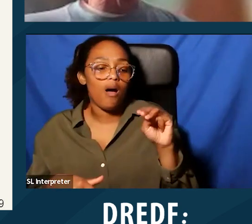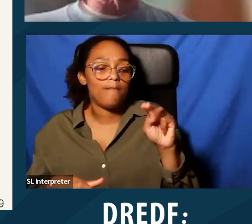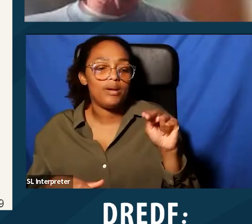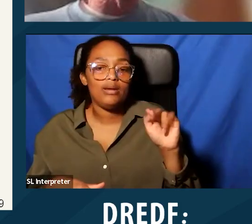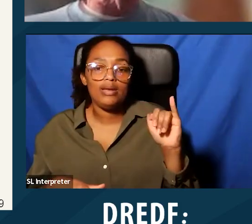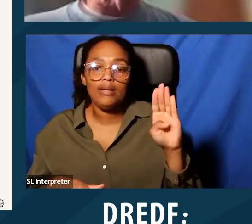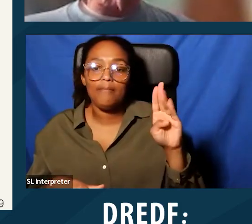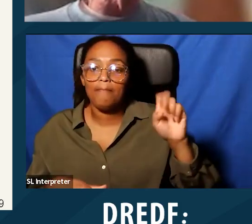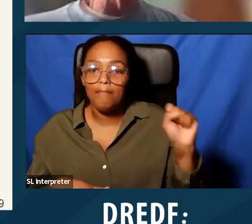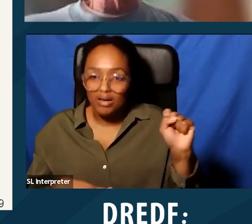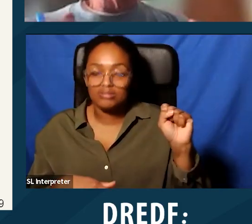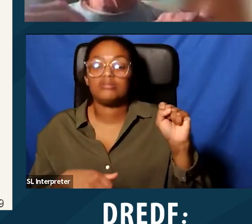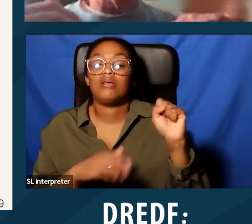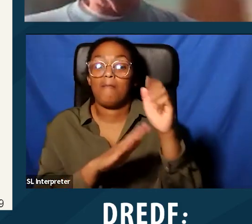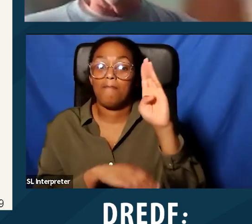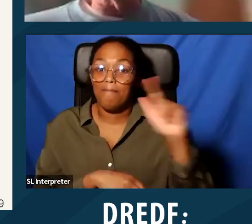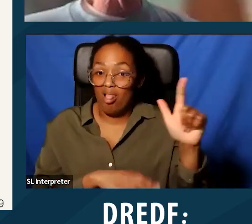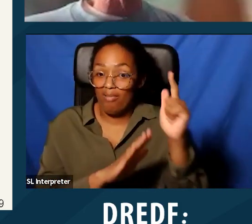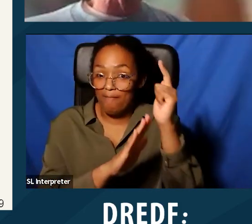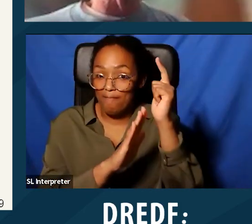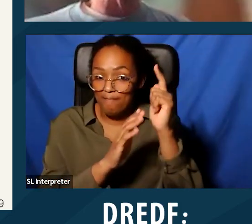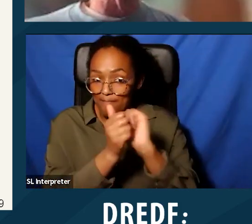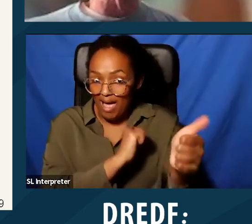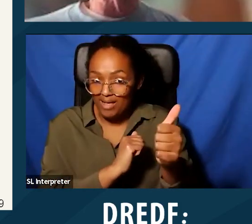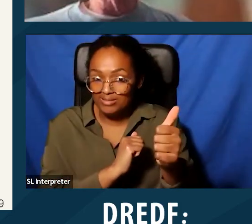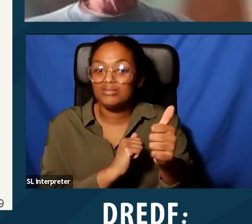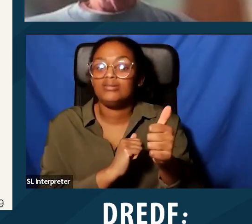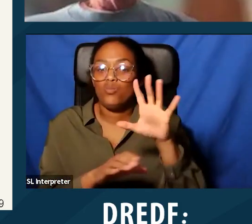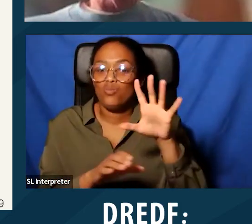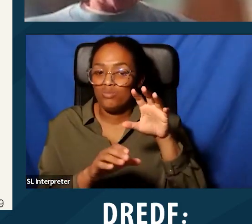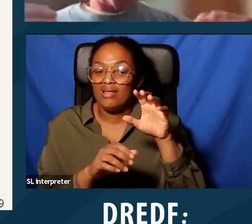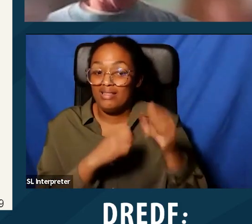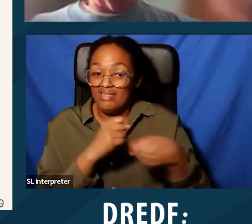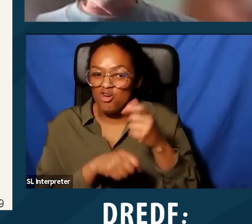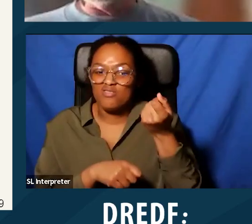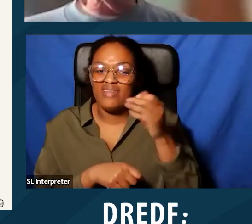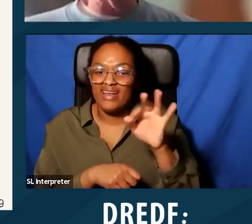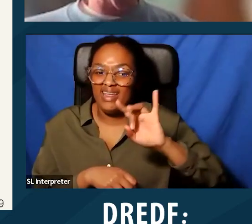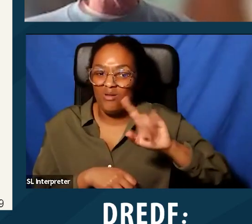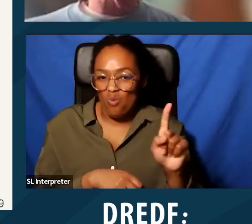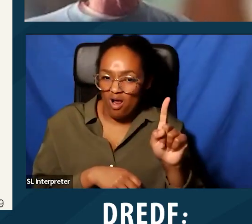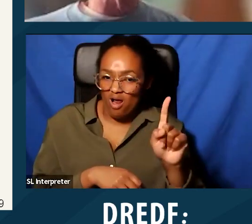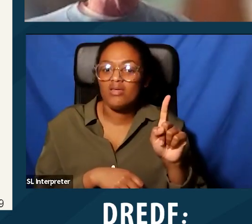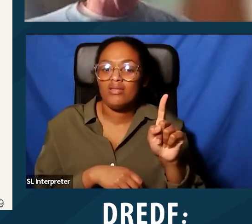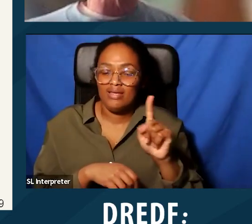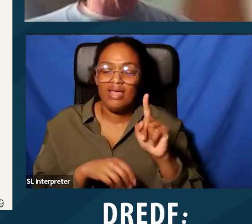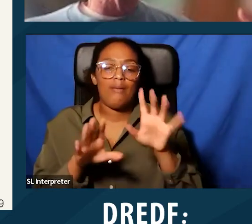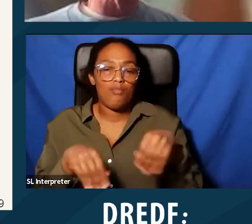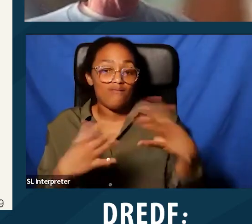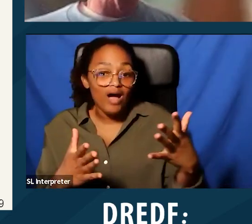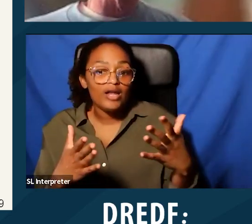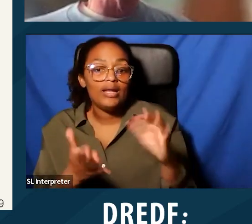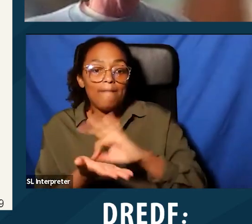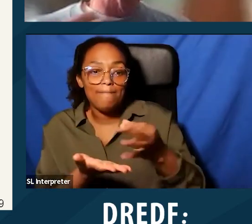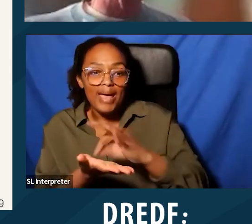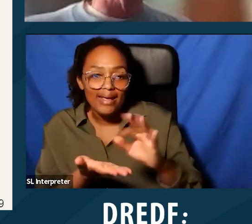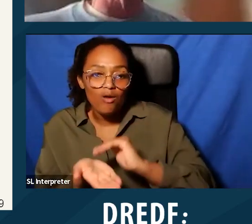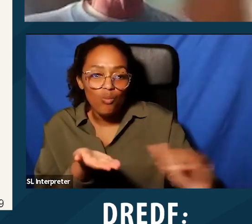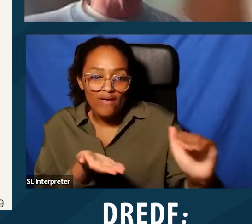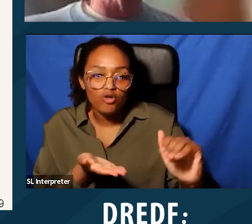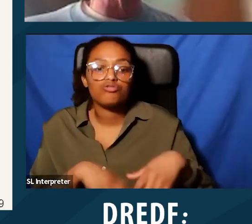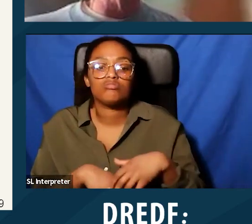creating HCBS that passed in 1981, and a lot of the drive behind that was coming from the